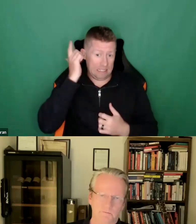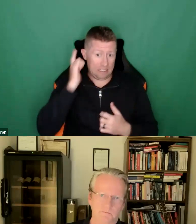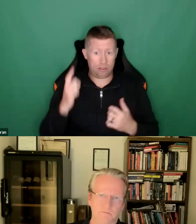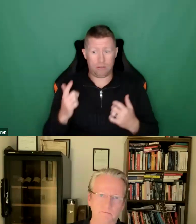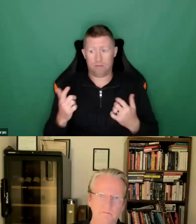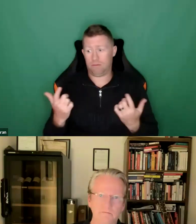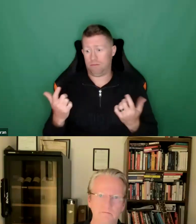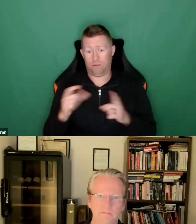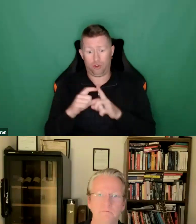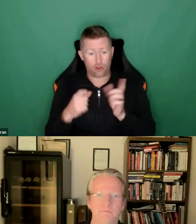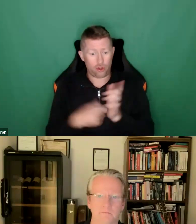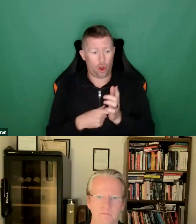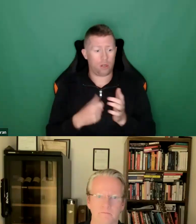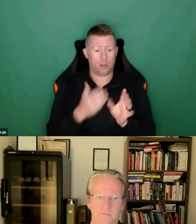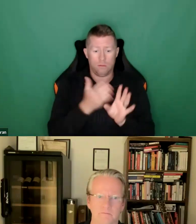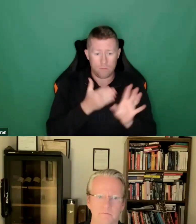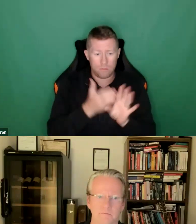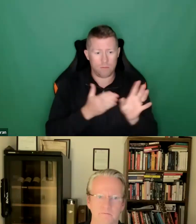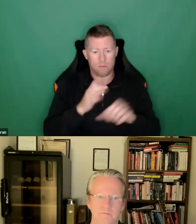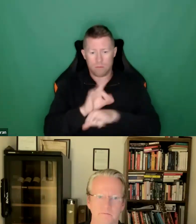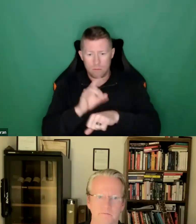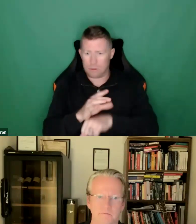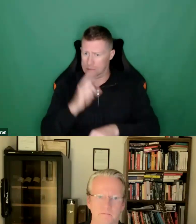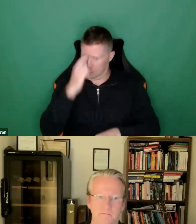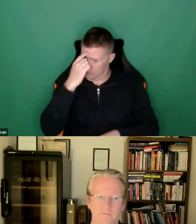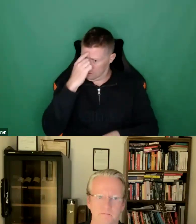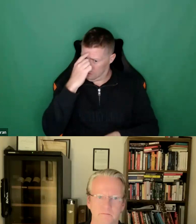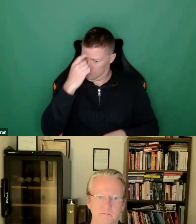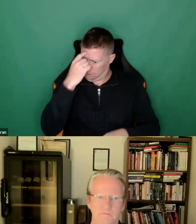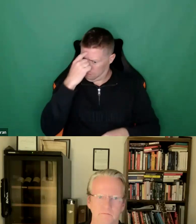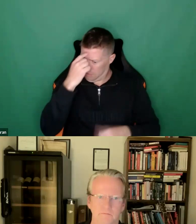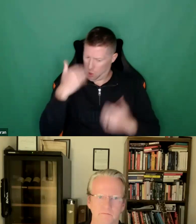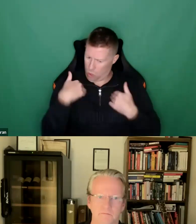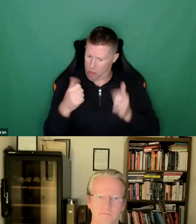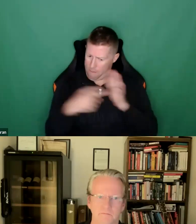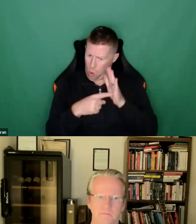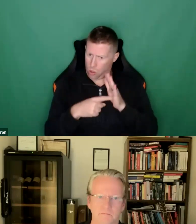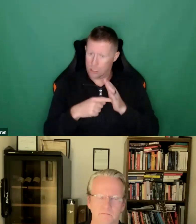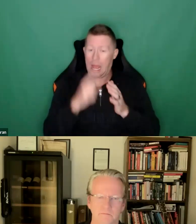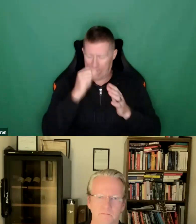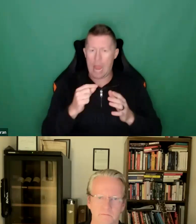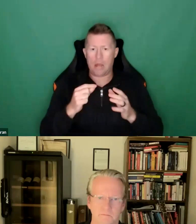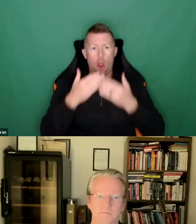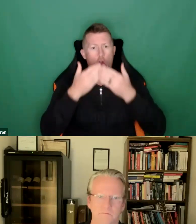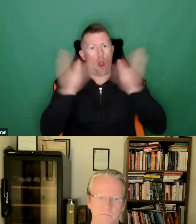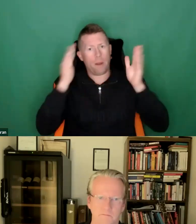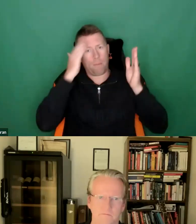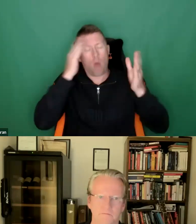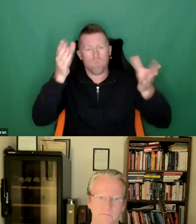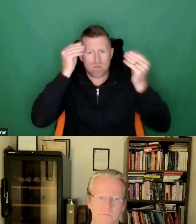that you put forward to form a new starting place. I'm quoting you now. A new starting place for schools and our systems